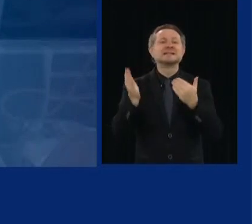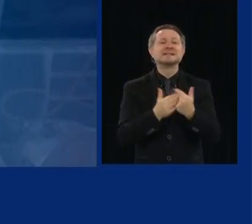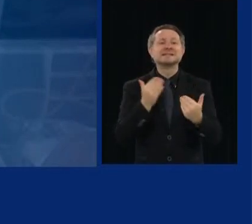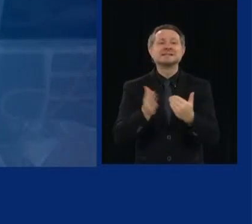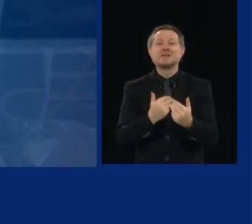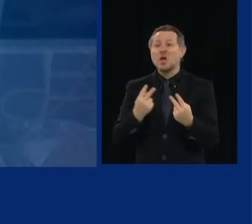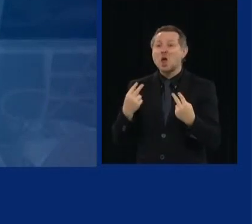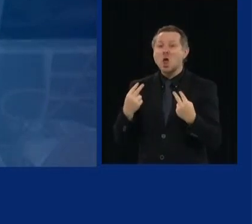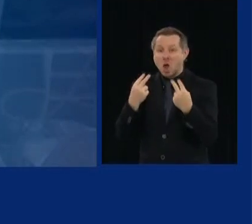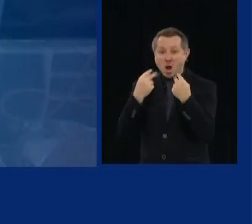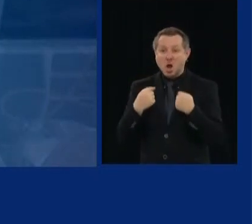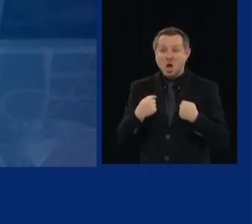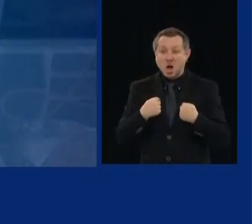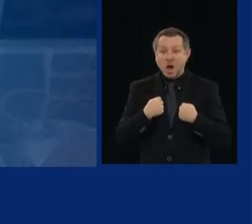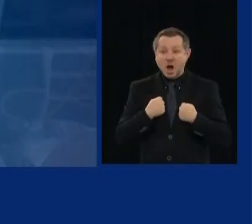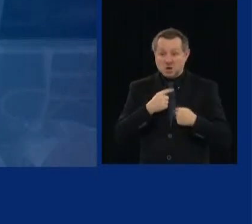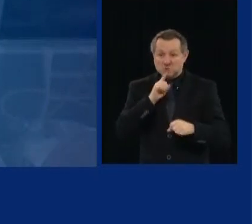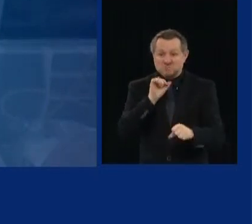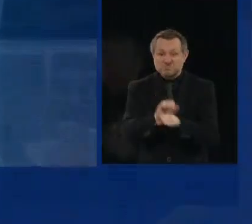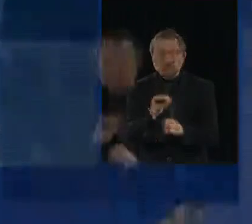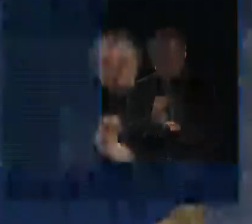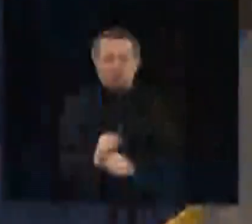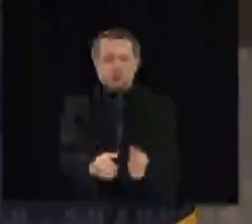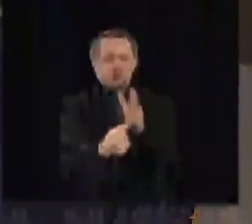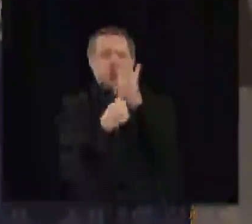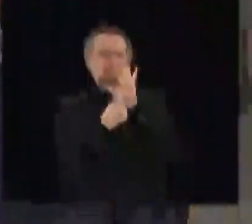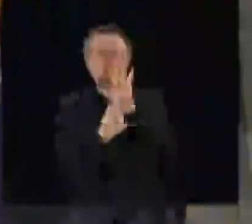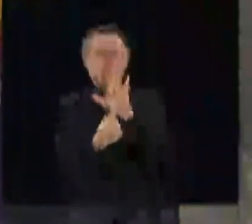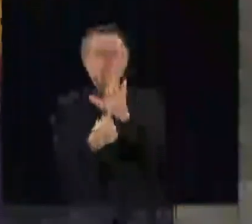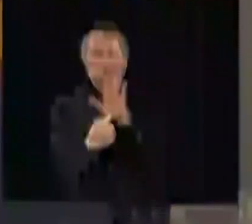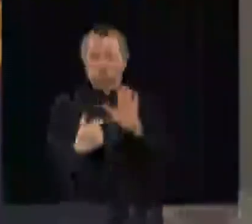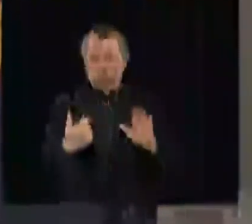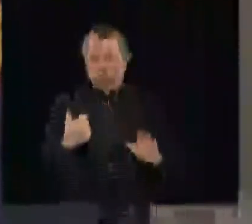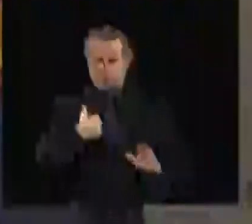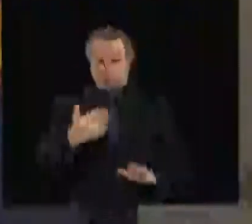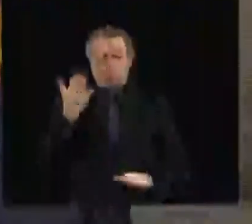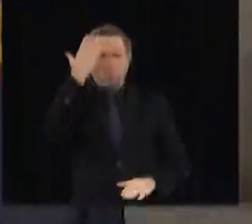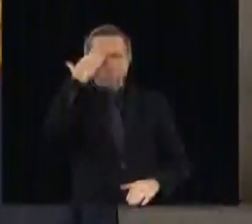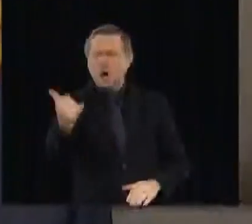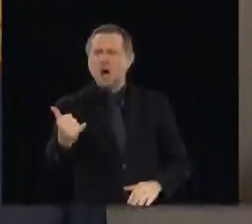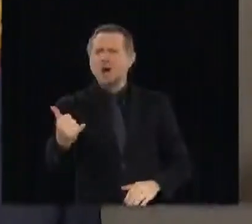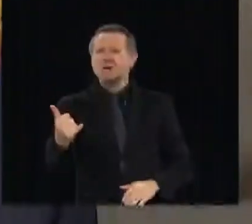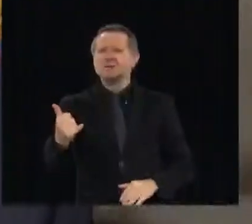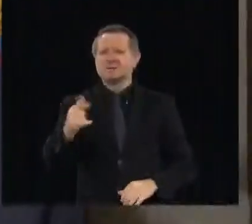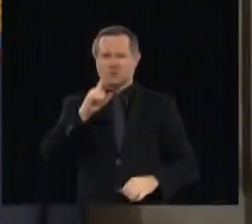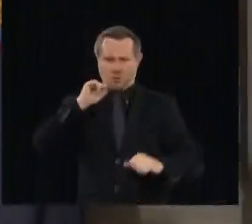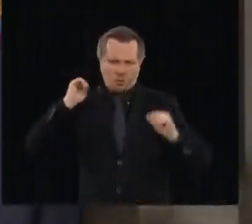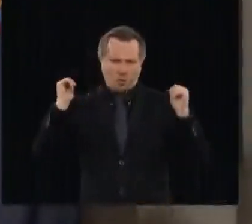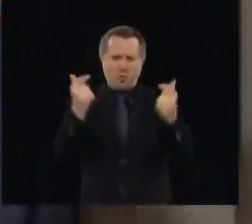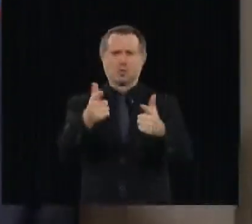I'M GOING TO SHOW YOU HOW FAST